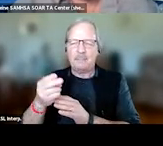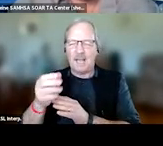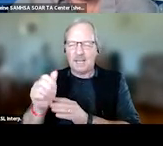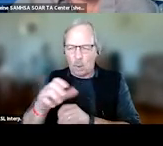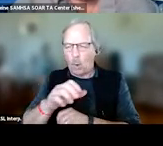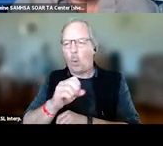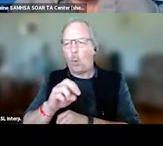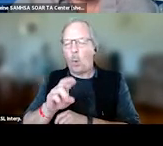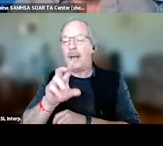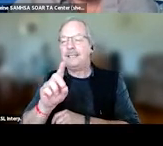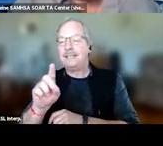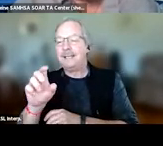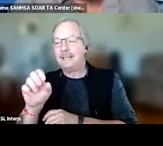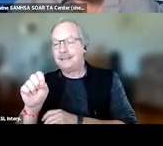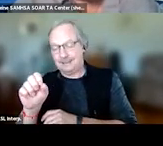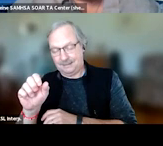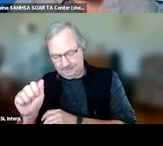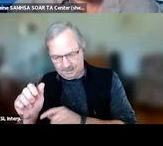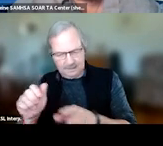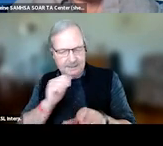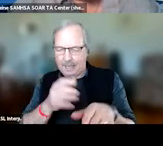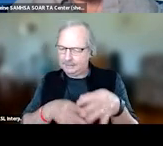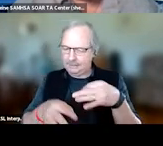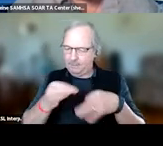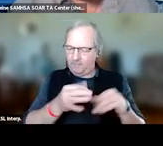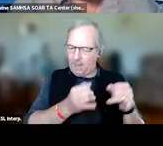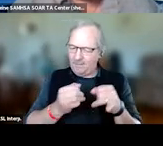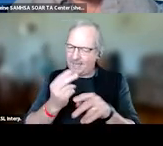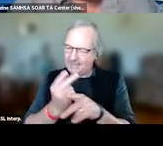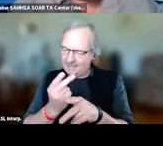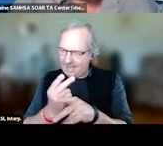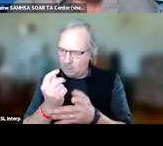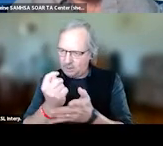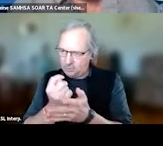The training should not be considered substitutes for individualized care and treatment decisions.